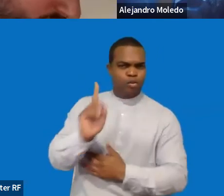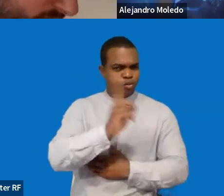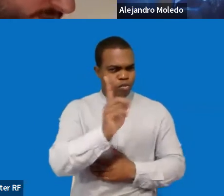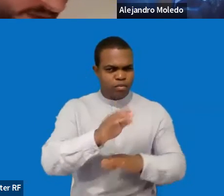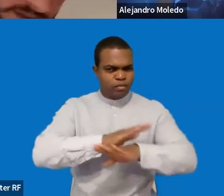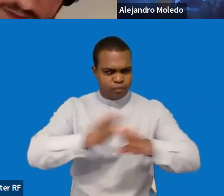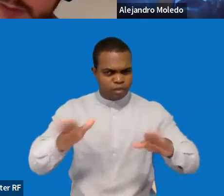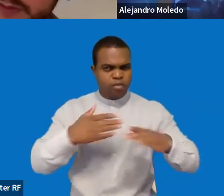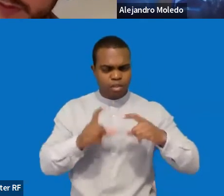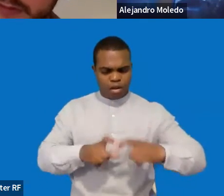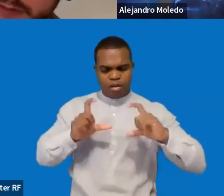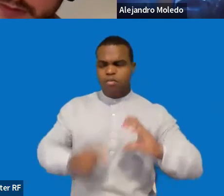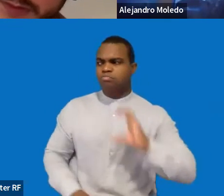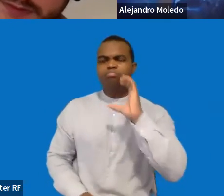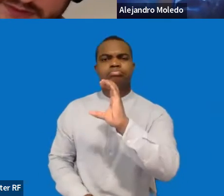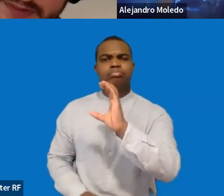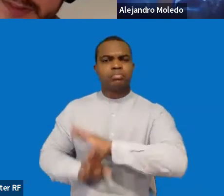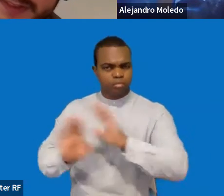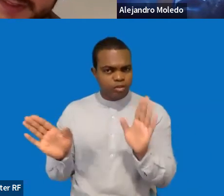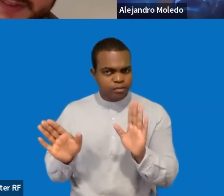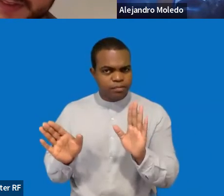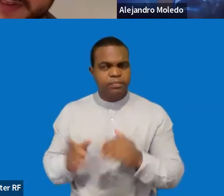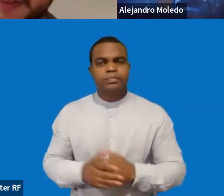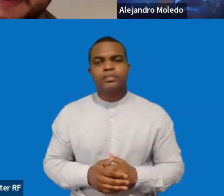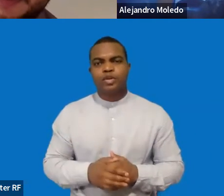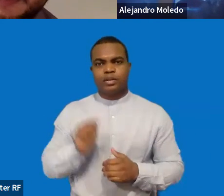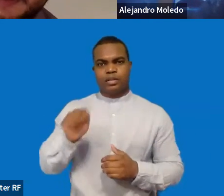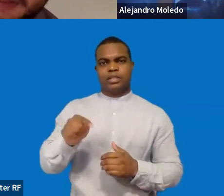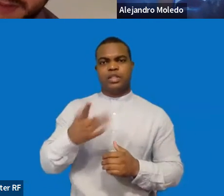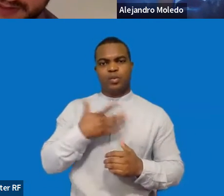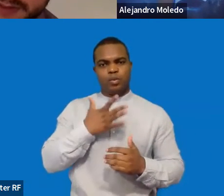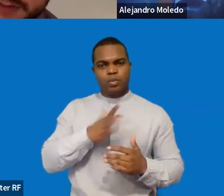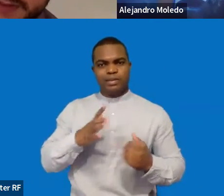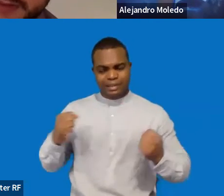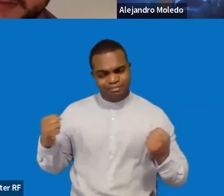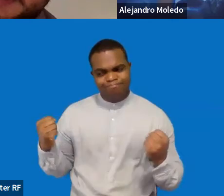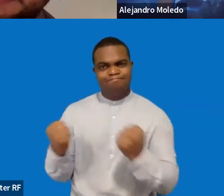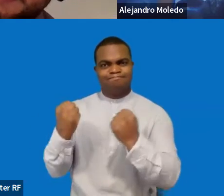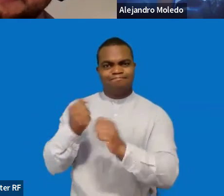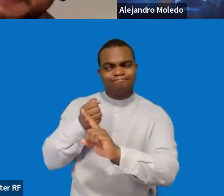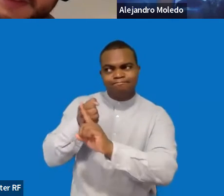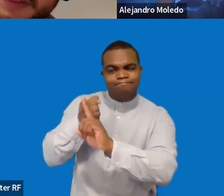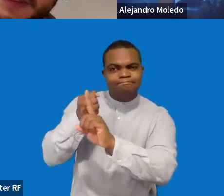that the European Disability Card is free of charge, so the countries can issue it free of charge,